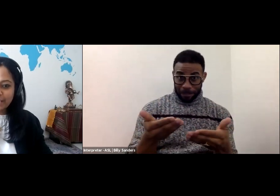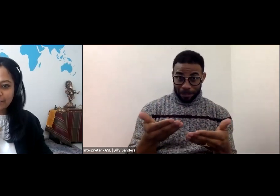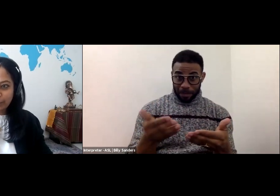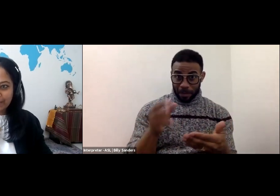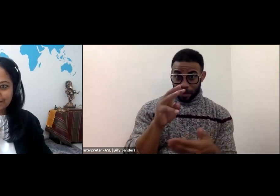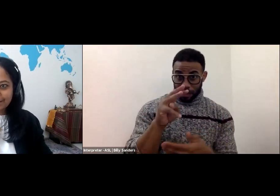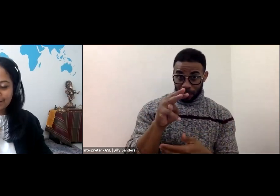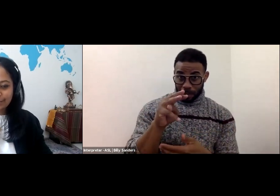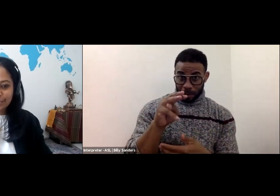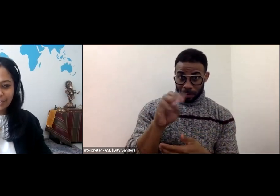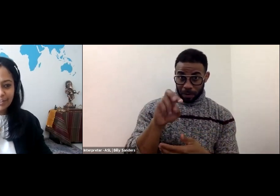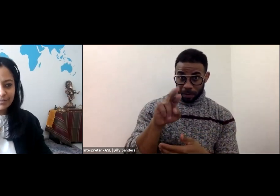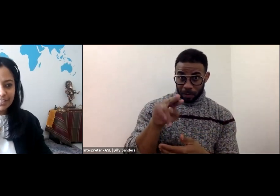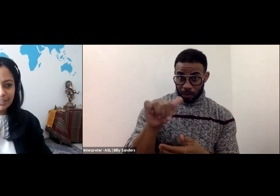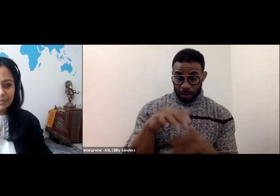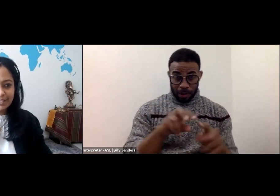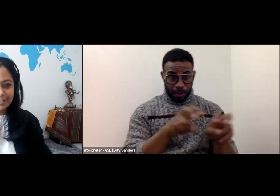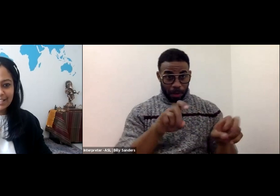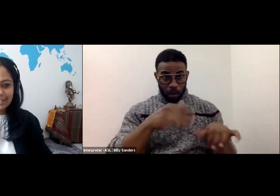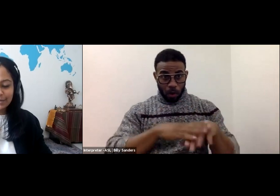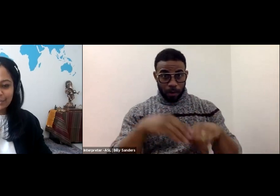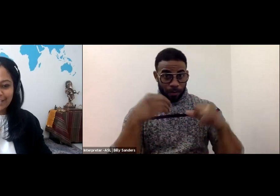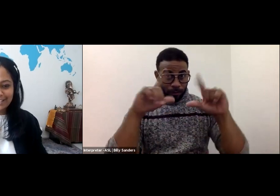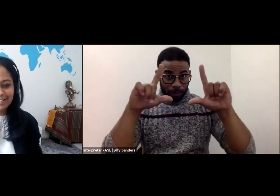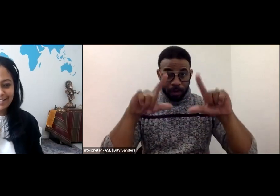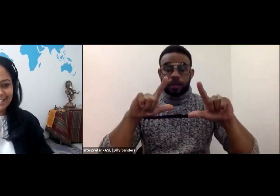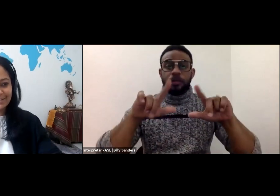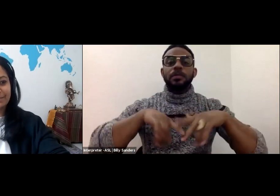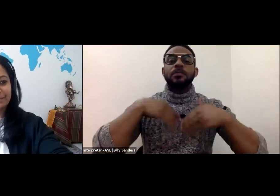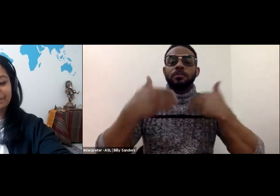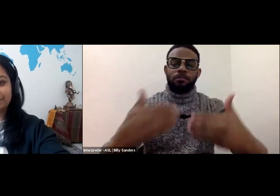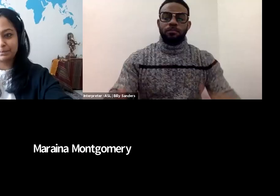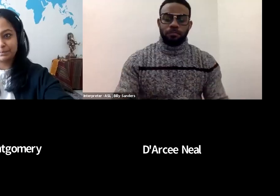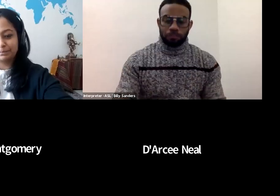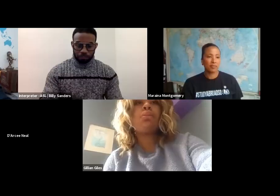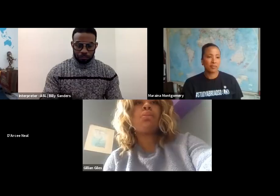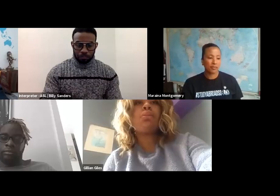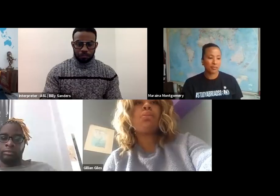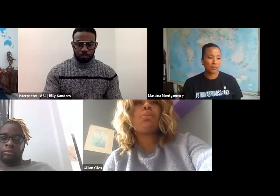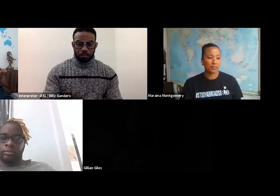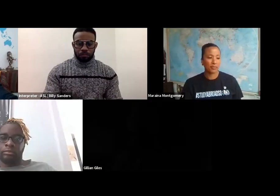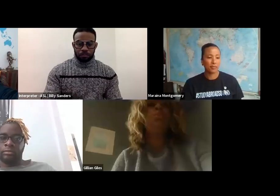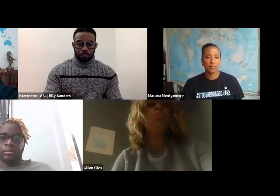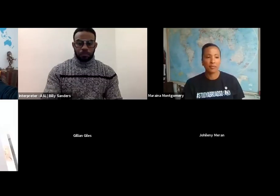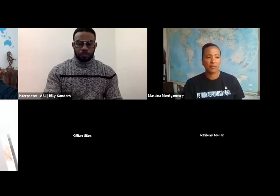to turn on their videos and we will go ahead and get started.